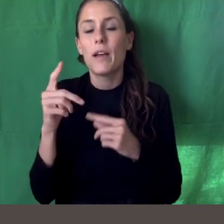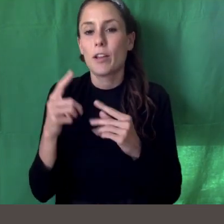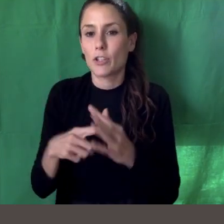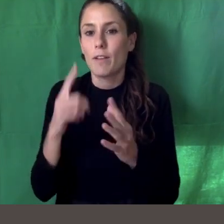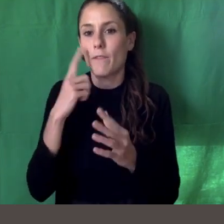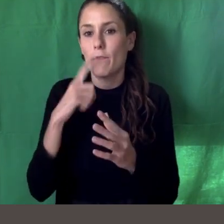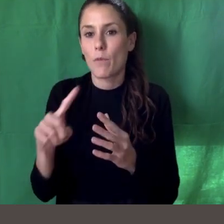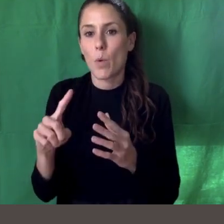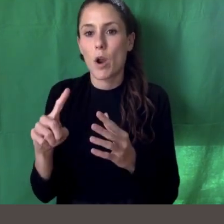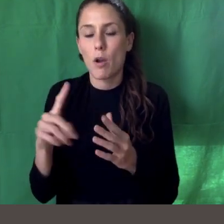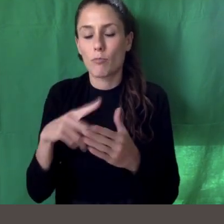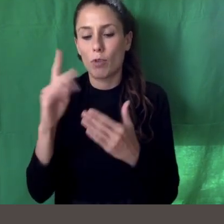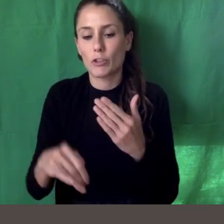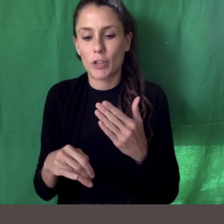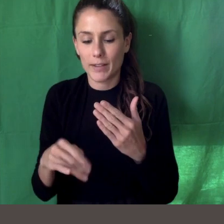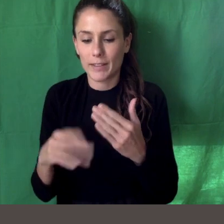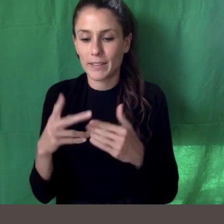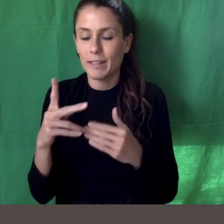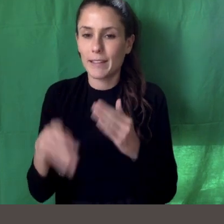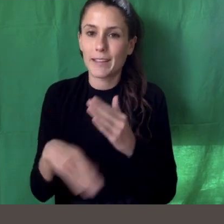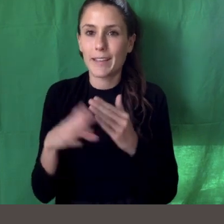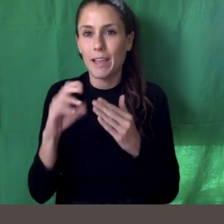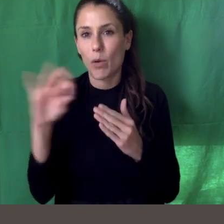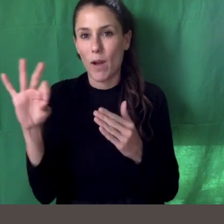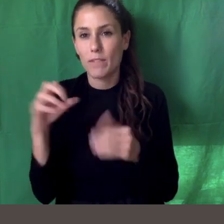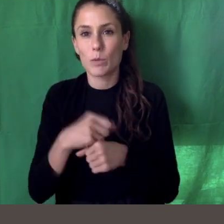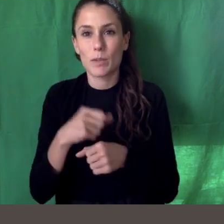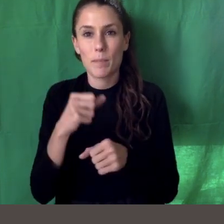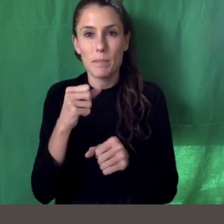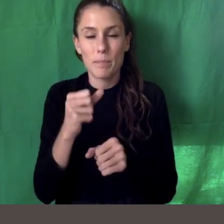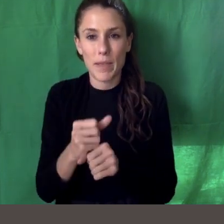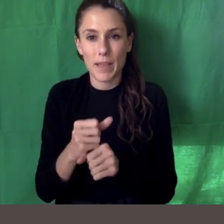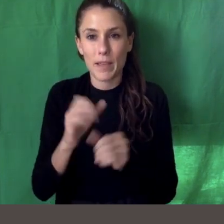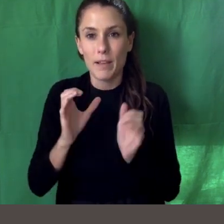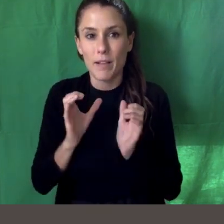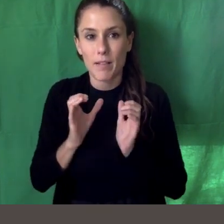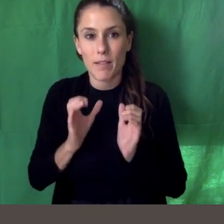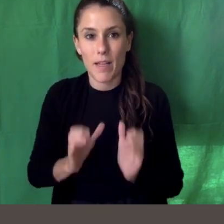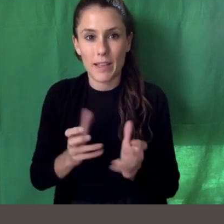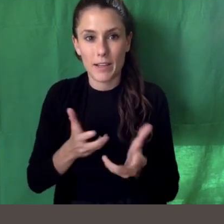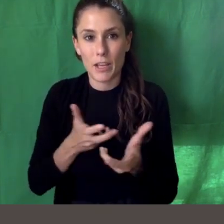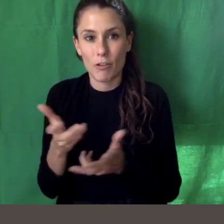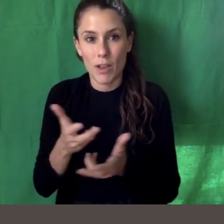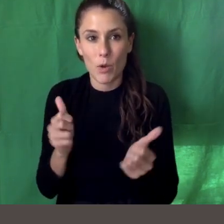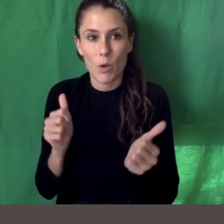project kickoff. He was tasked with creating a client for interacting with document analysis